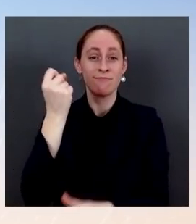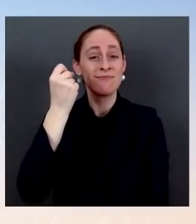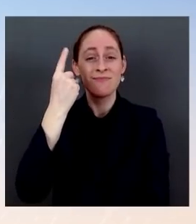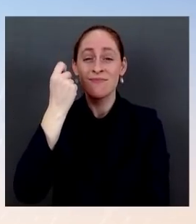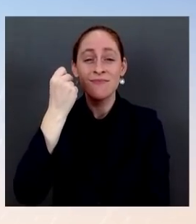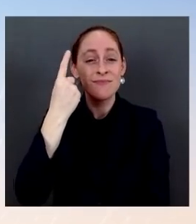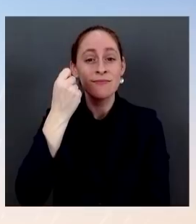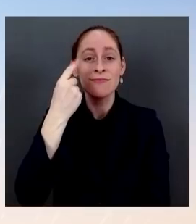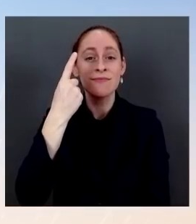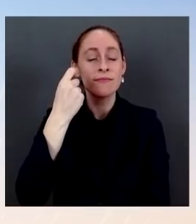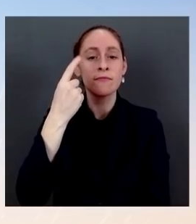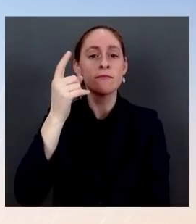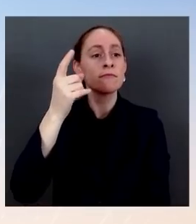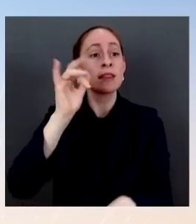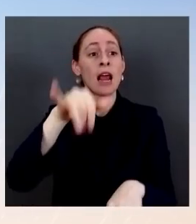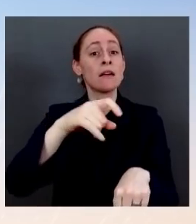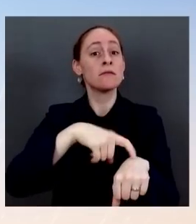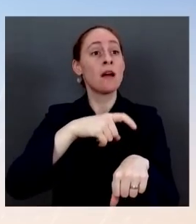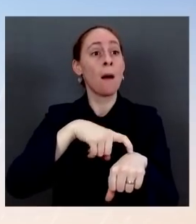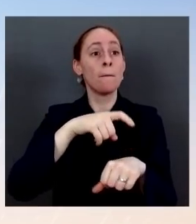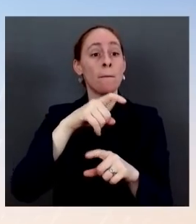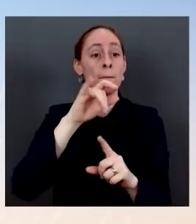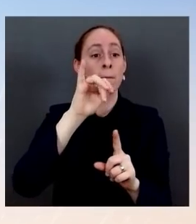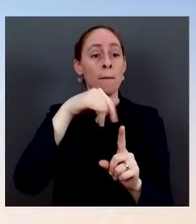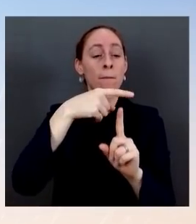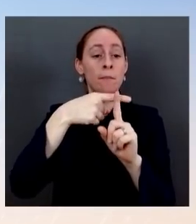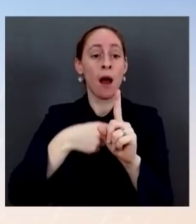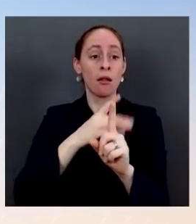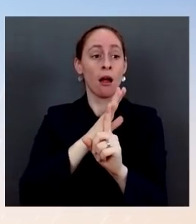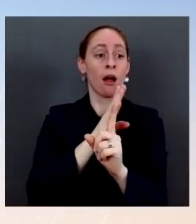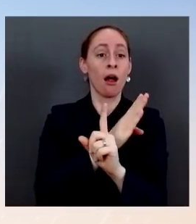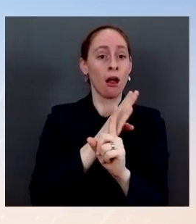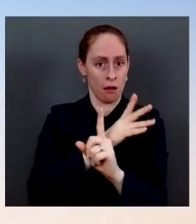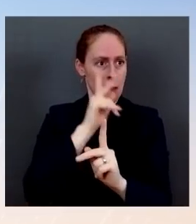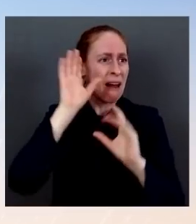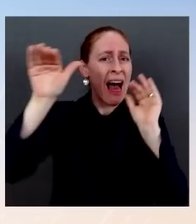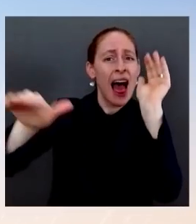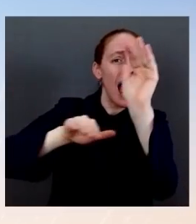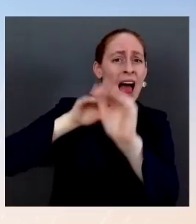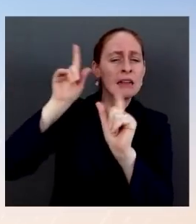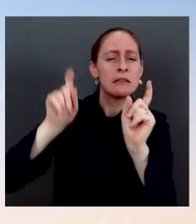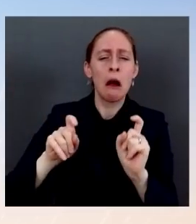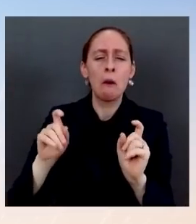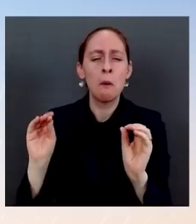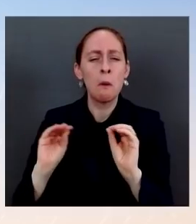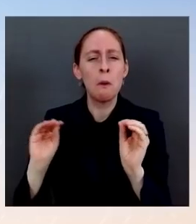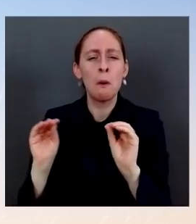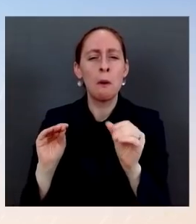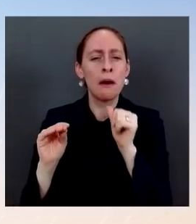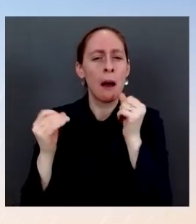for understandable reasons. And the fact that there were only a couple of approved tests -- just before October,